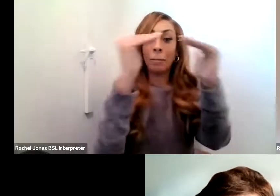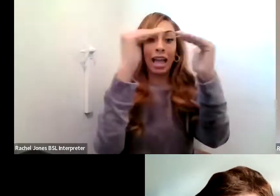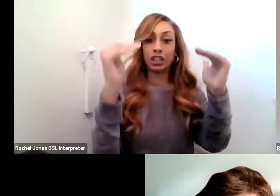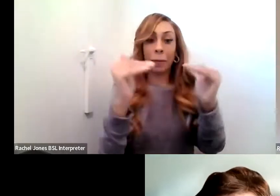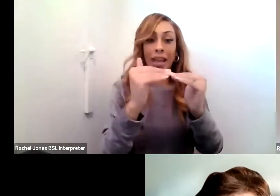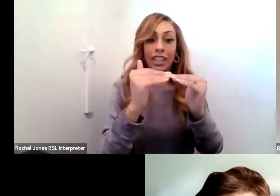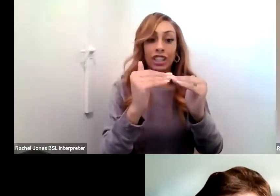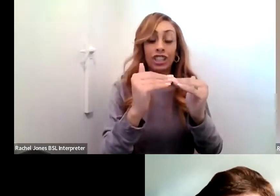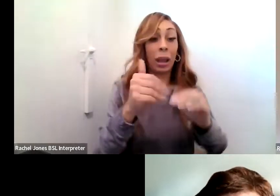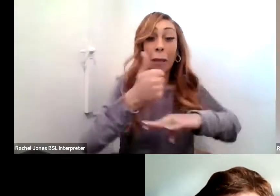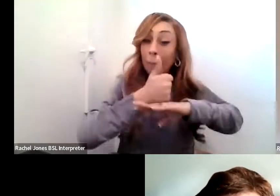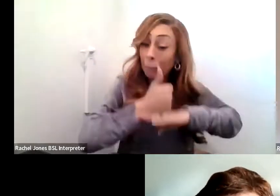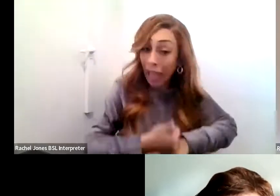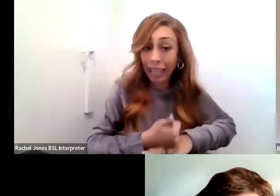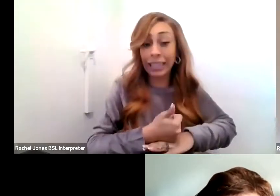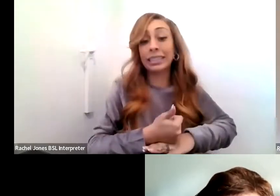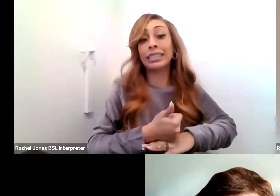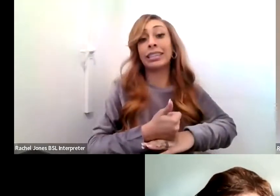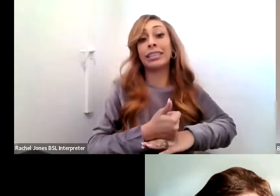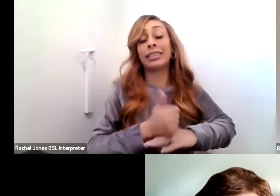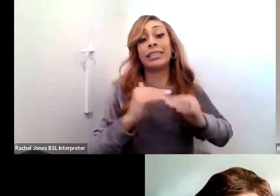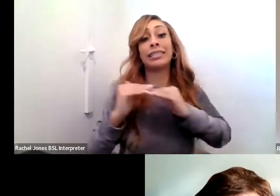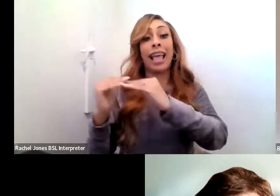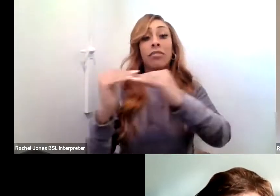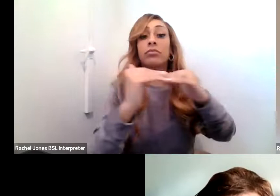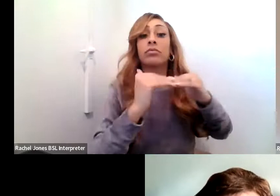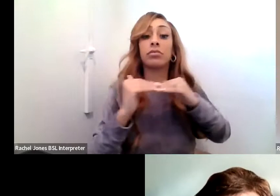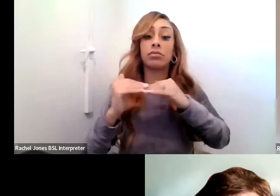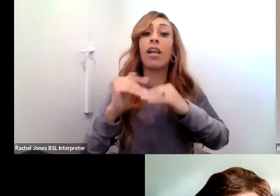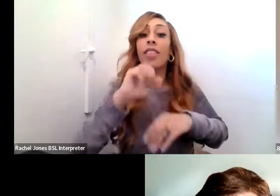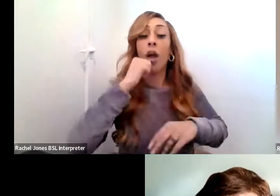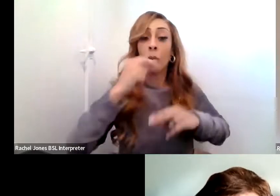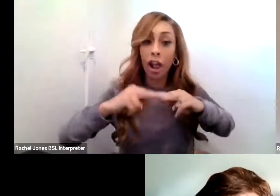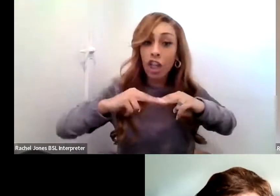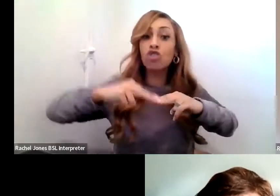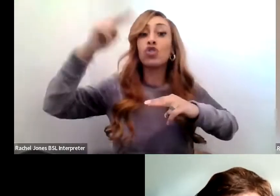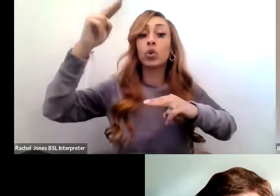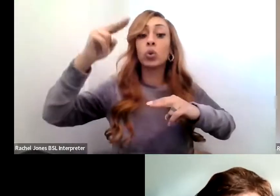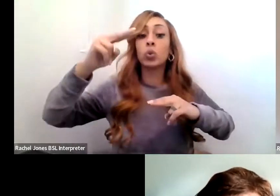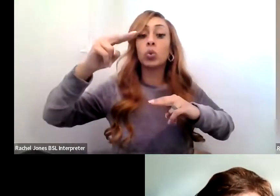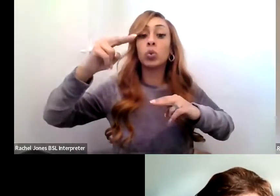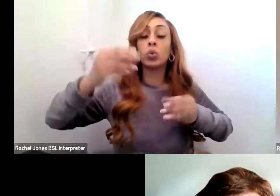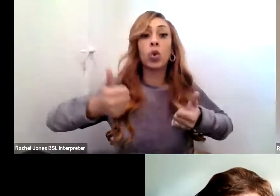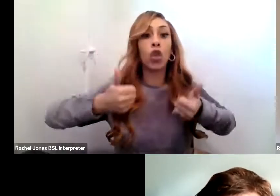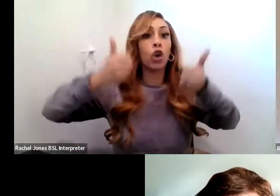very basic minimum standards. And I think that will do a lot to increase the viability of a lot of art in the industry,